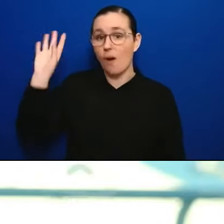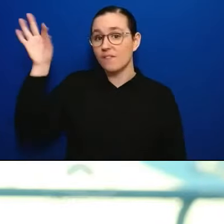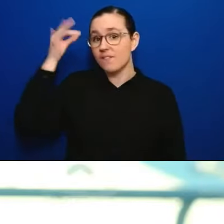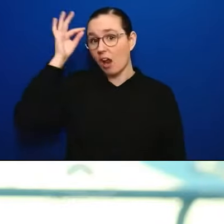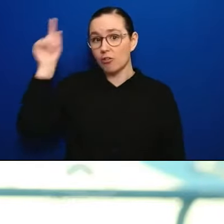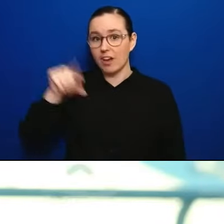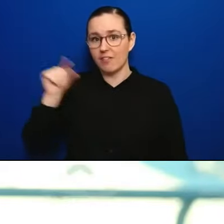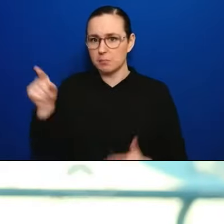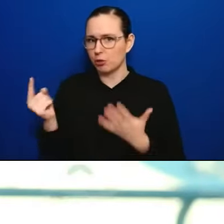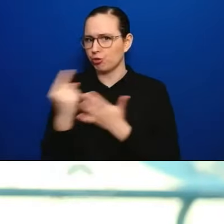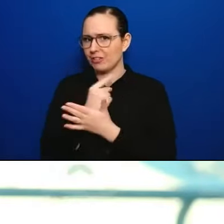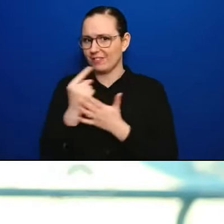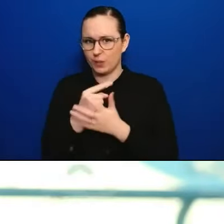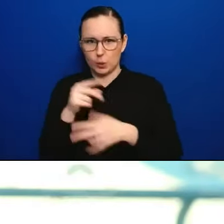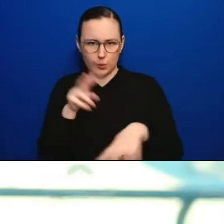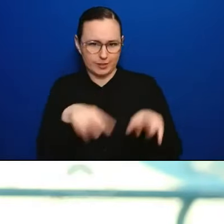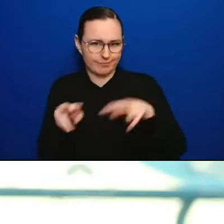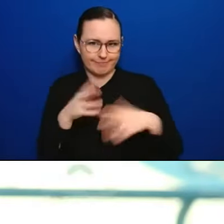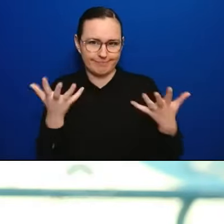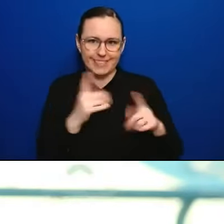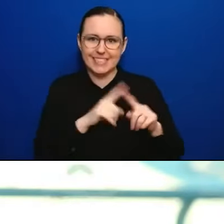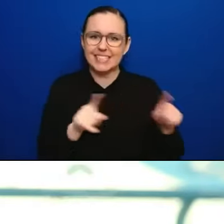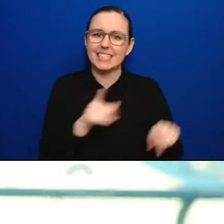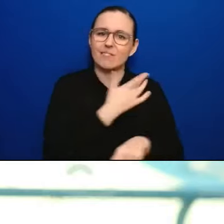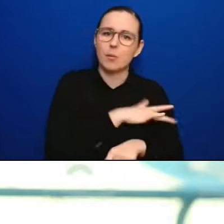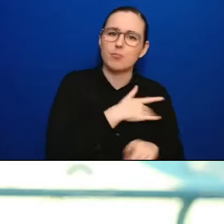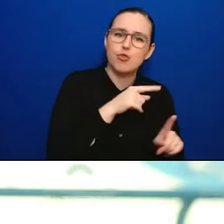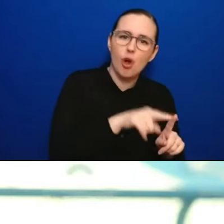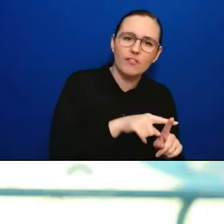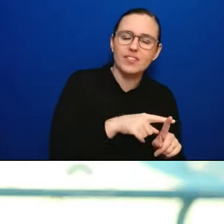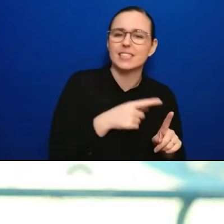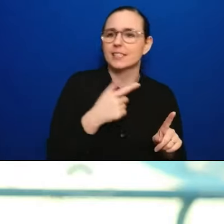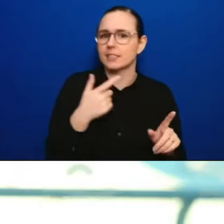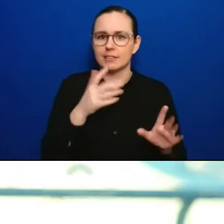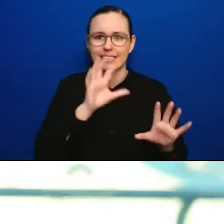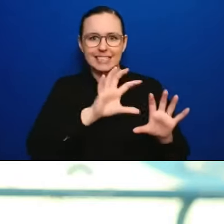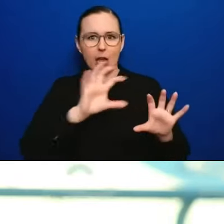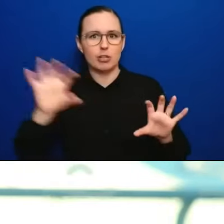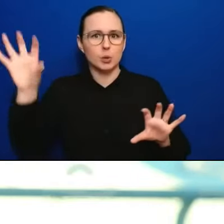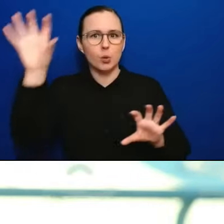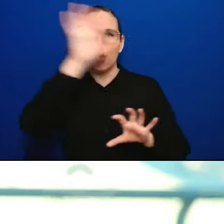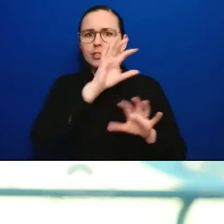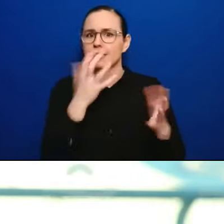very challenging things. And yes, the Federal Government is reviewing particularly in